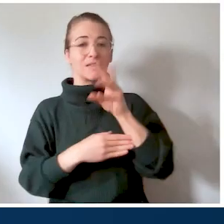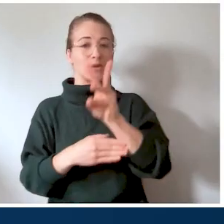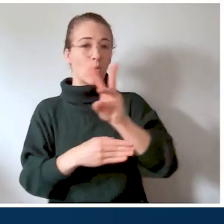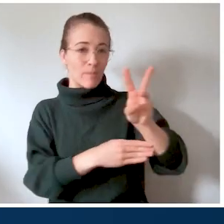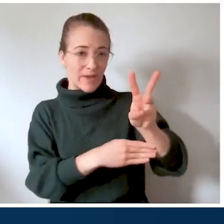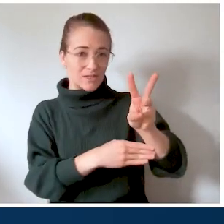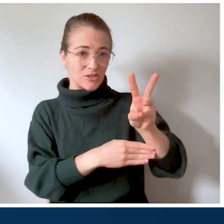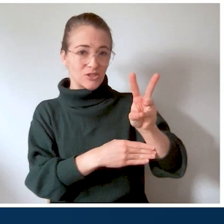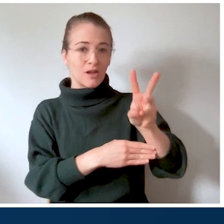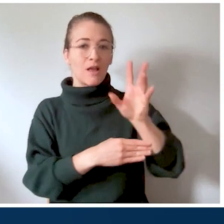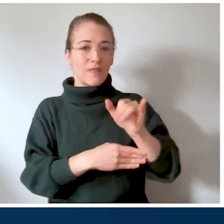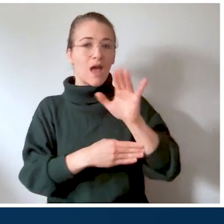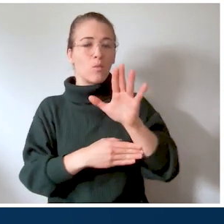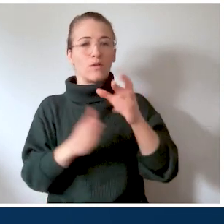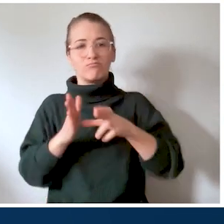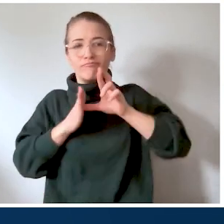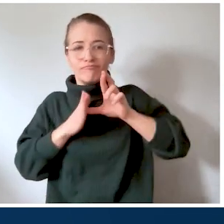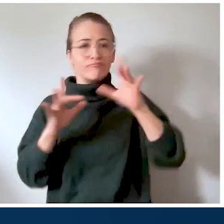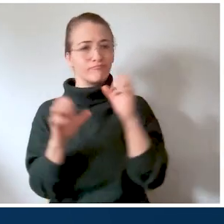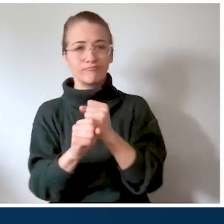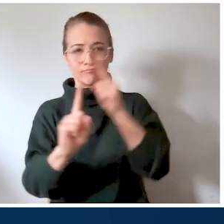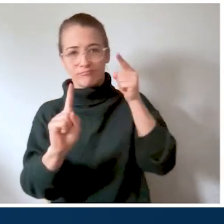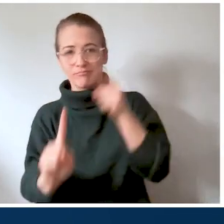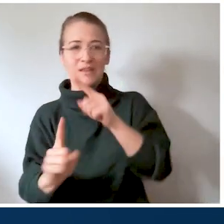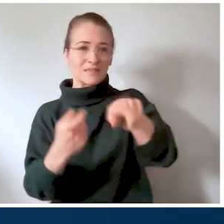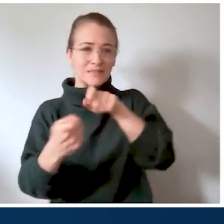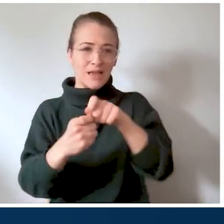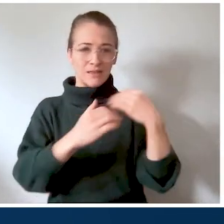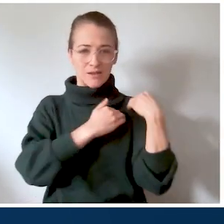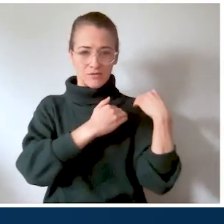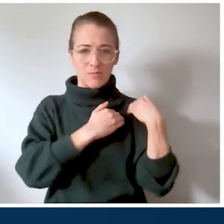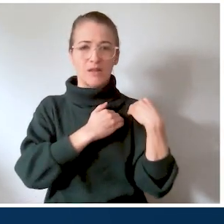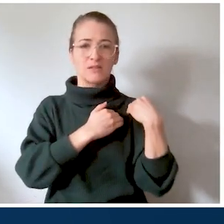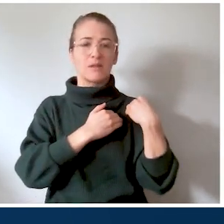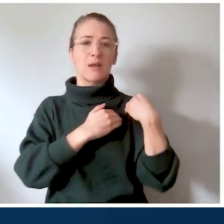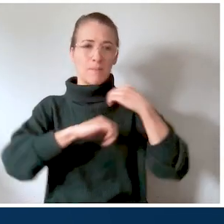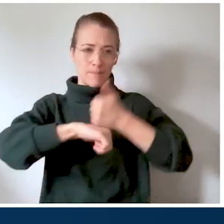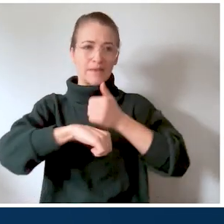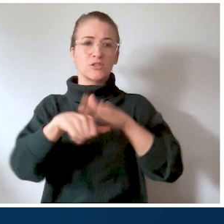that goes over exactly what the responsibilities are as decided by those ordinances.